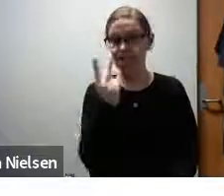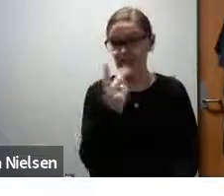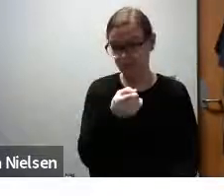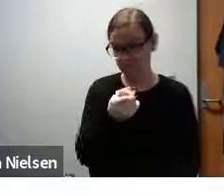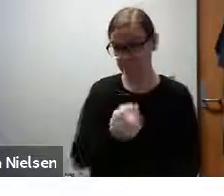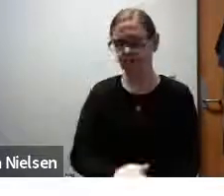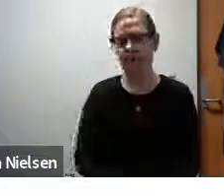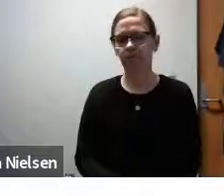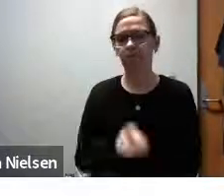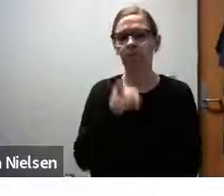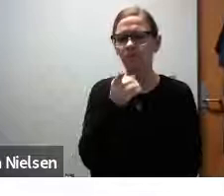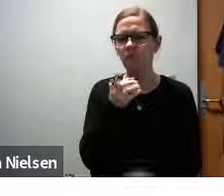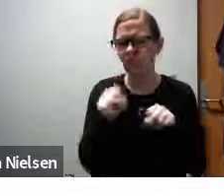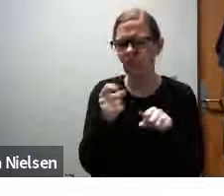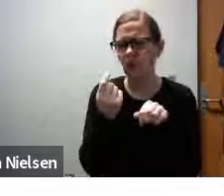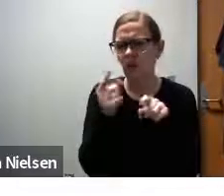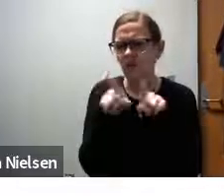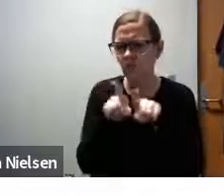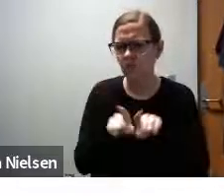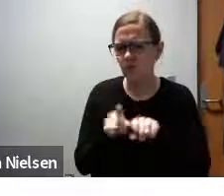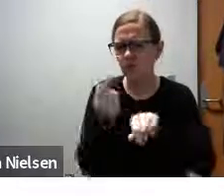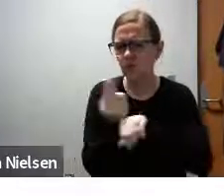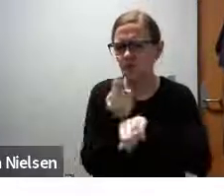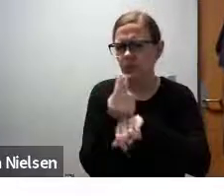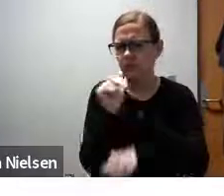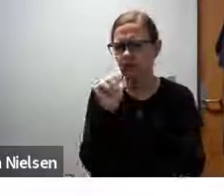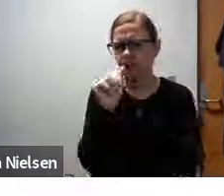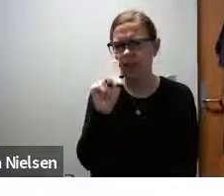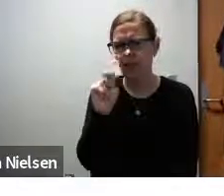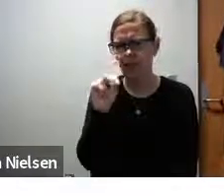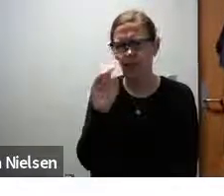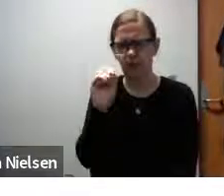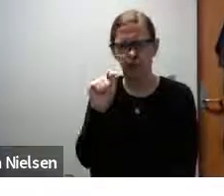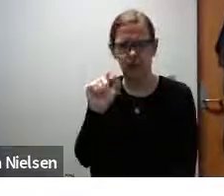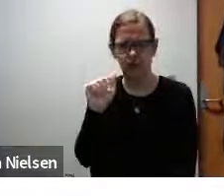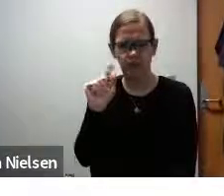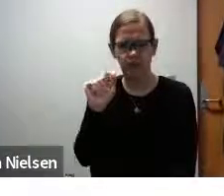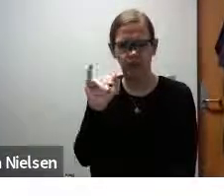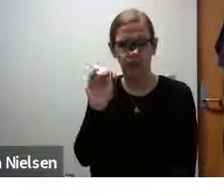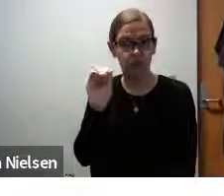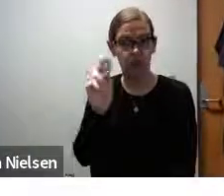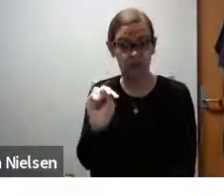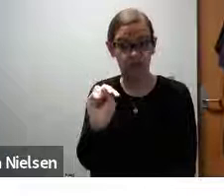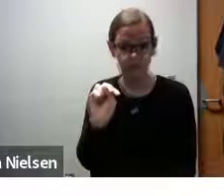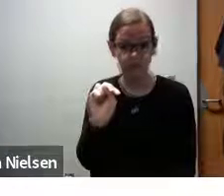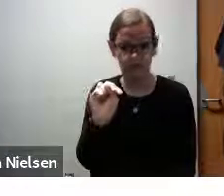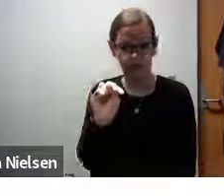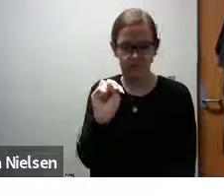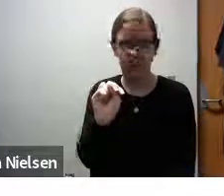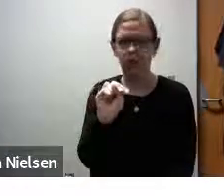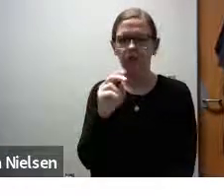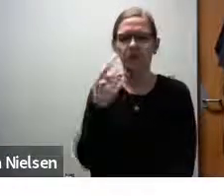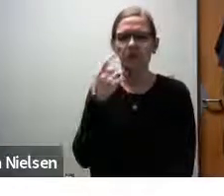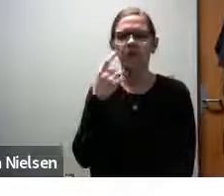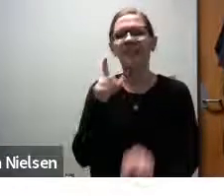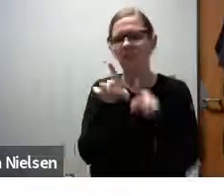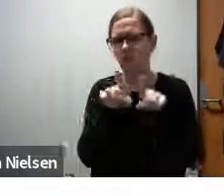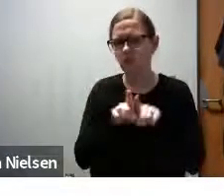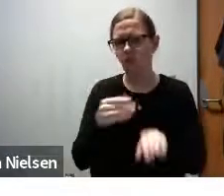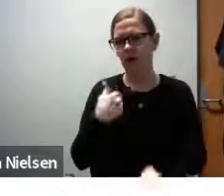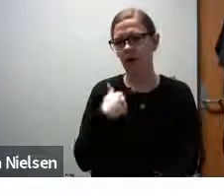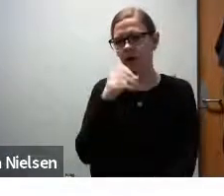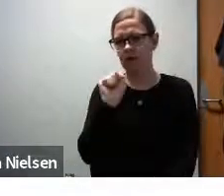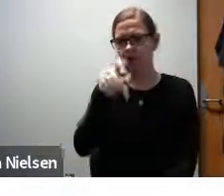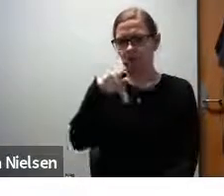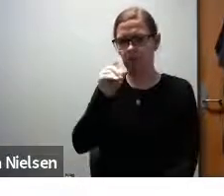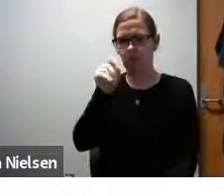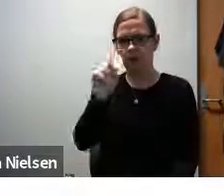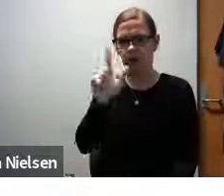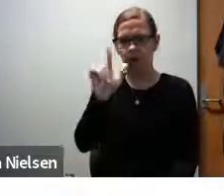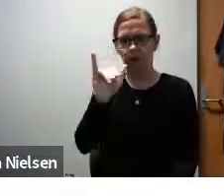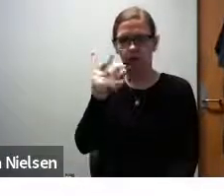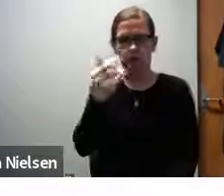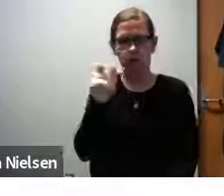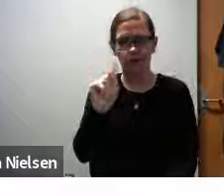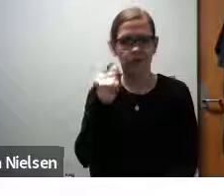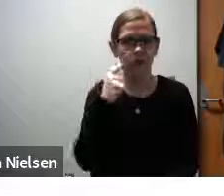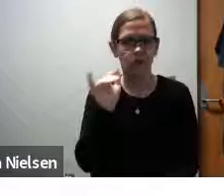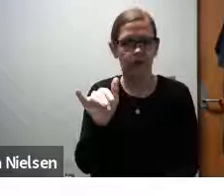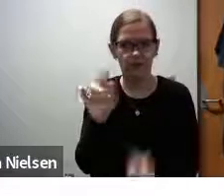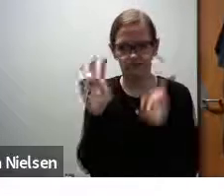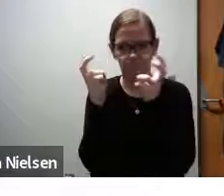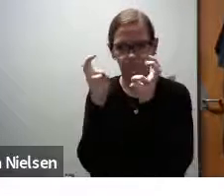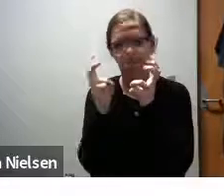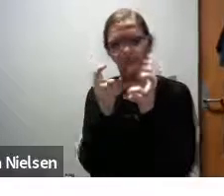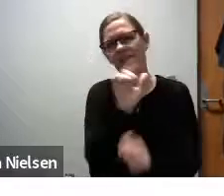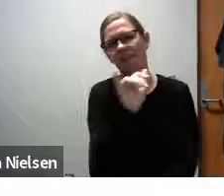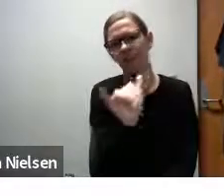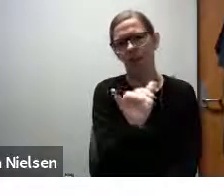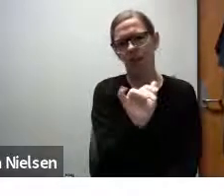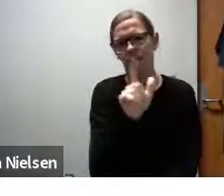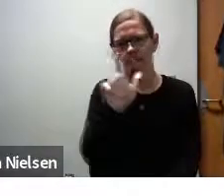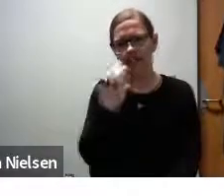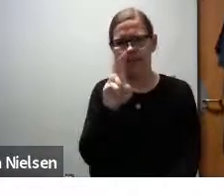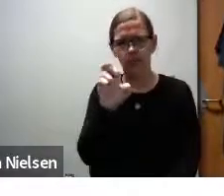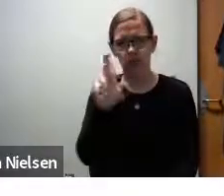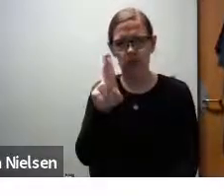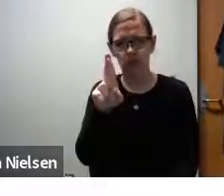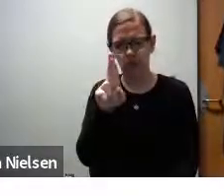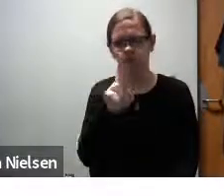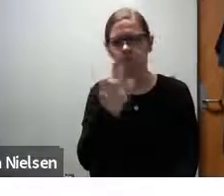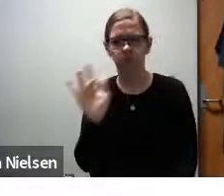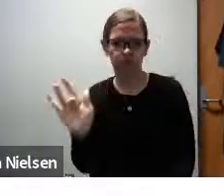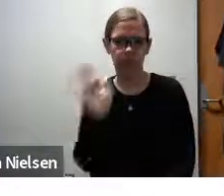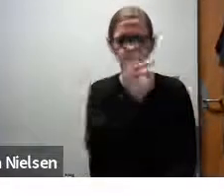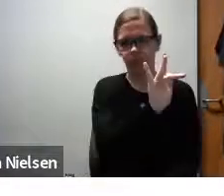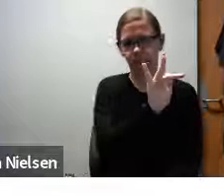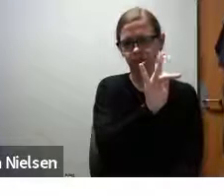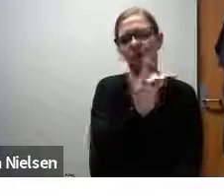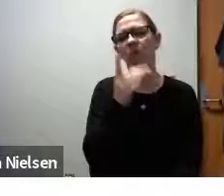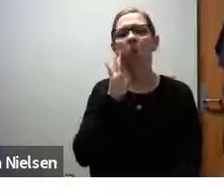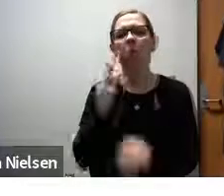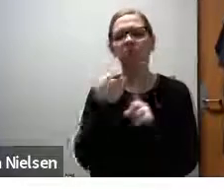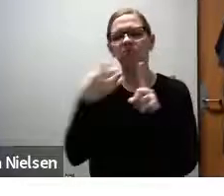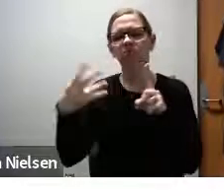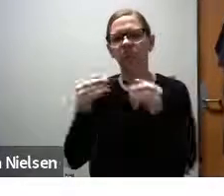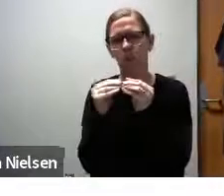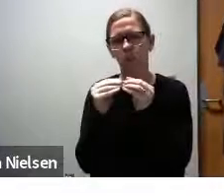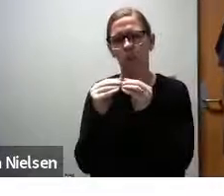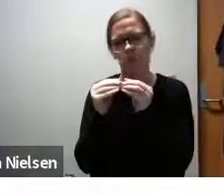Annotation if you click on the annotate button zoom. There's also a spotlight for that. And it's also a laser pointer as well. So if you're not using a PowerPoint. You can use the annotate spotlight feature. And we'll talk more about that in just a few minutes.